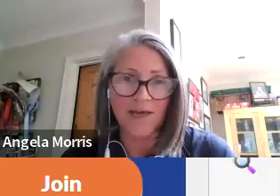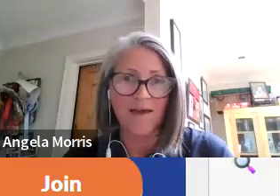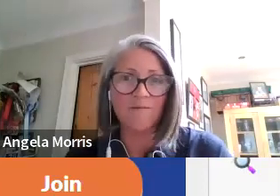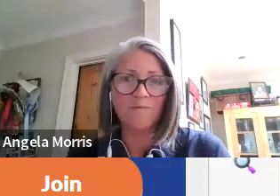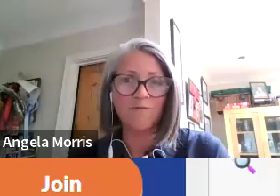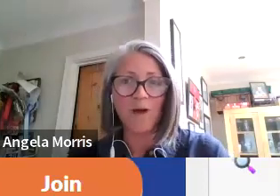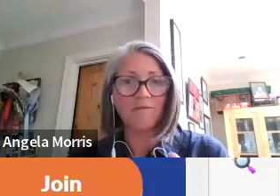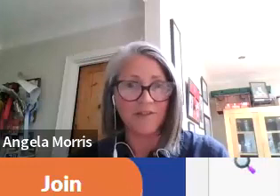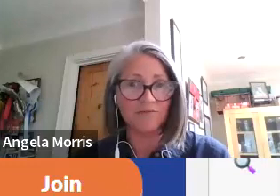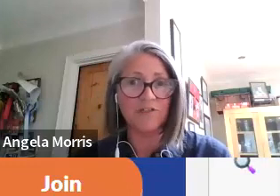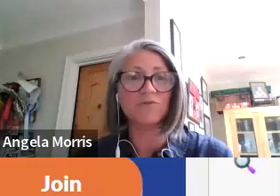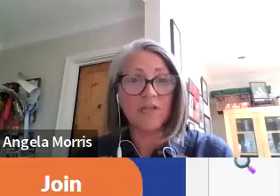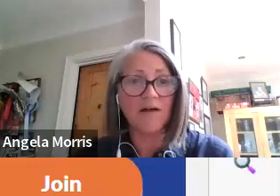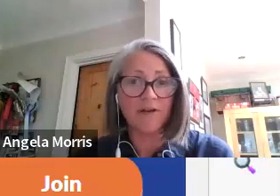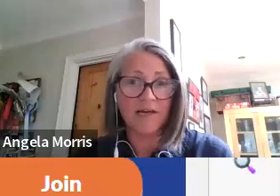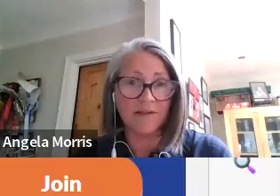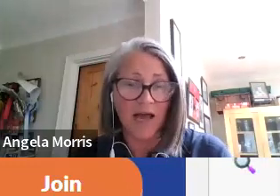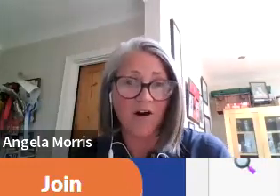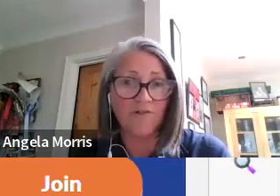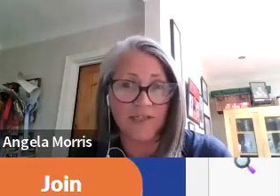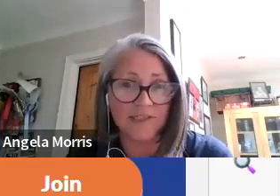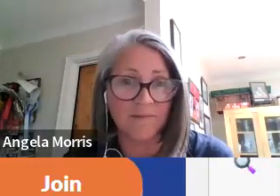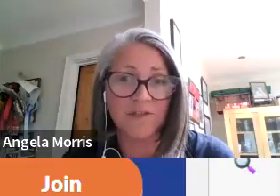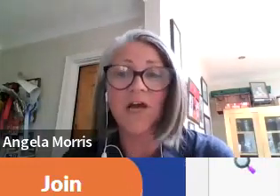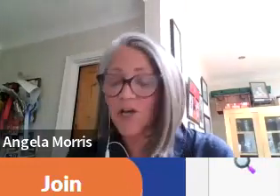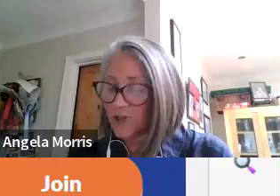can get from having this resource and having it at our fingertips.